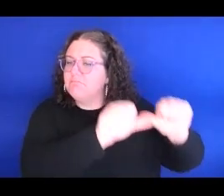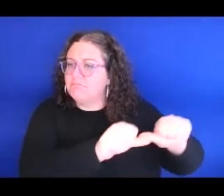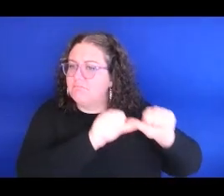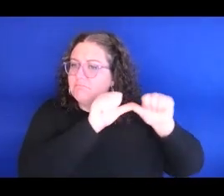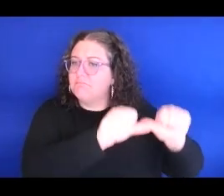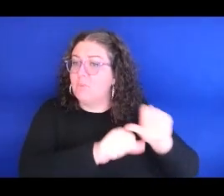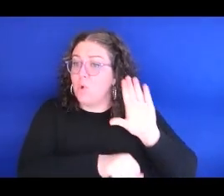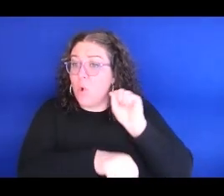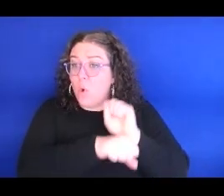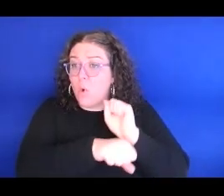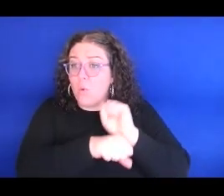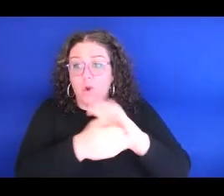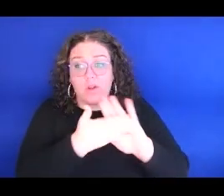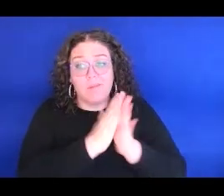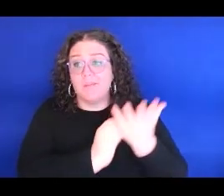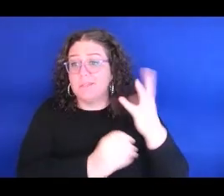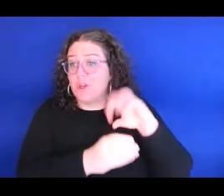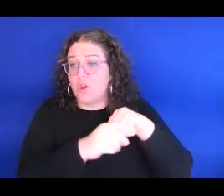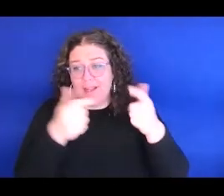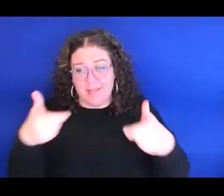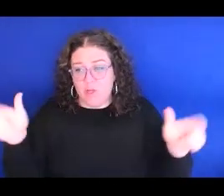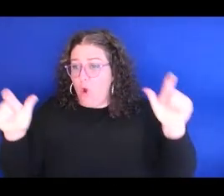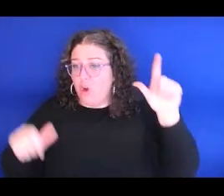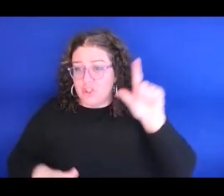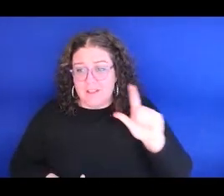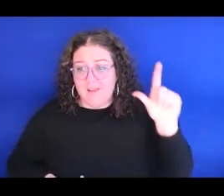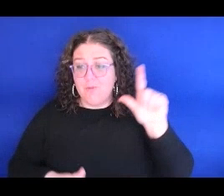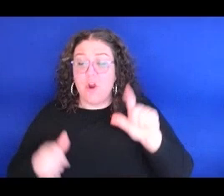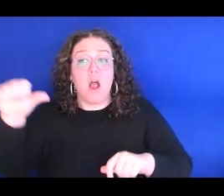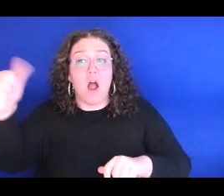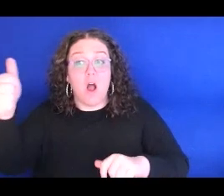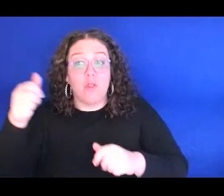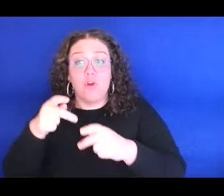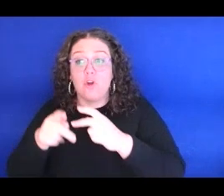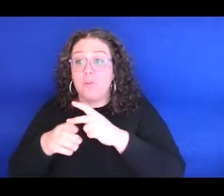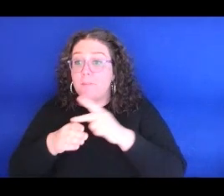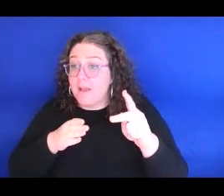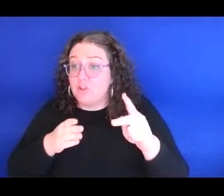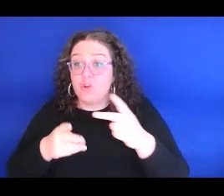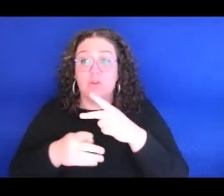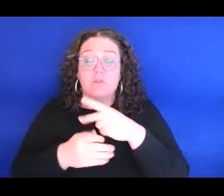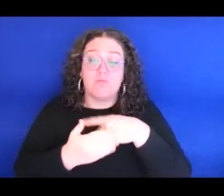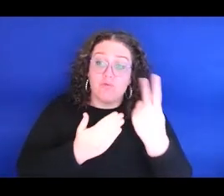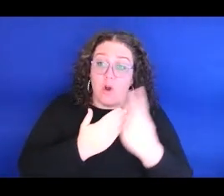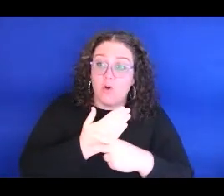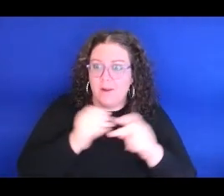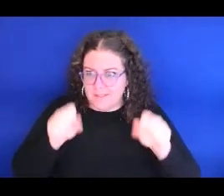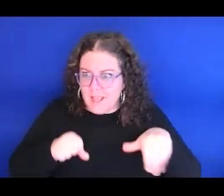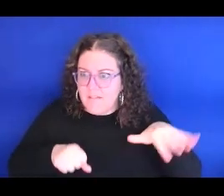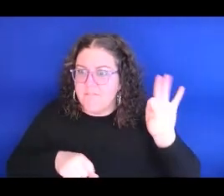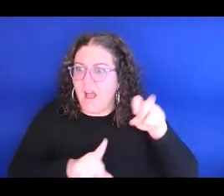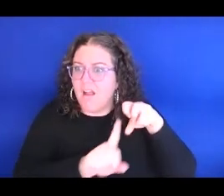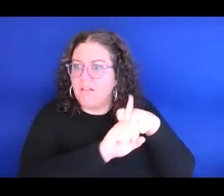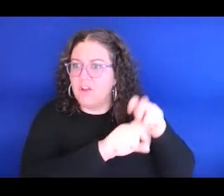of a larger library that other professionals and programs can find, use, and build from.